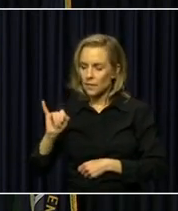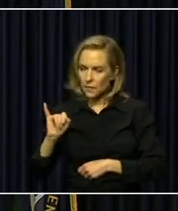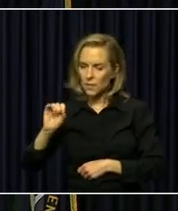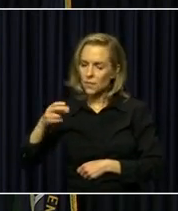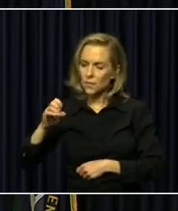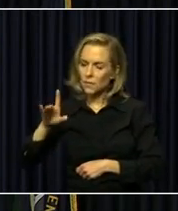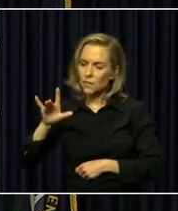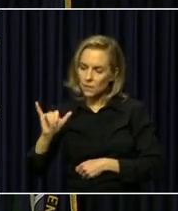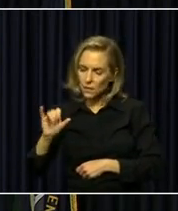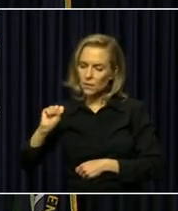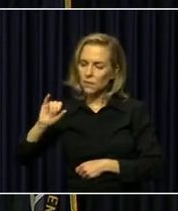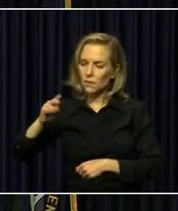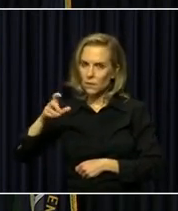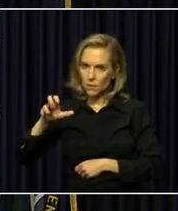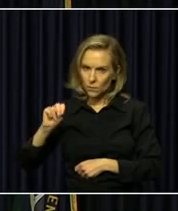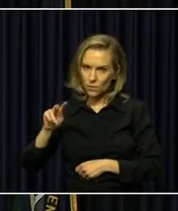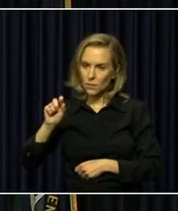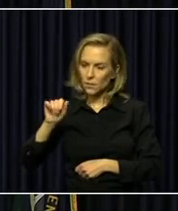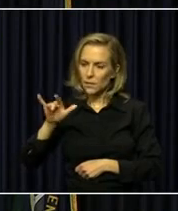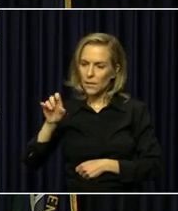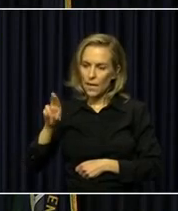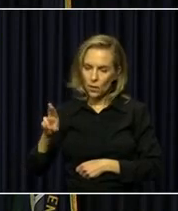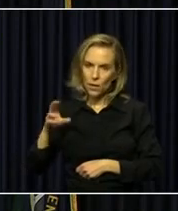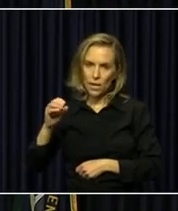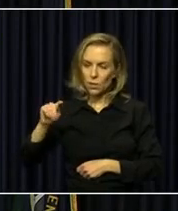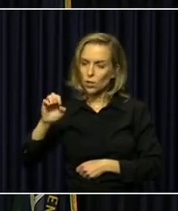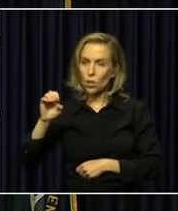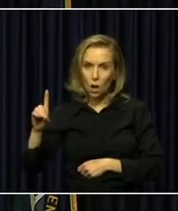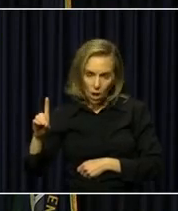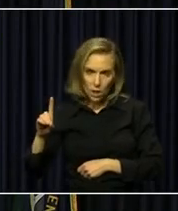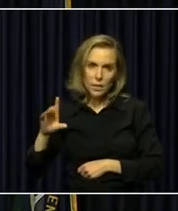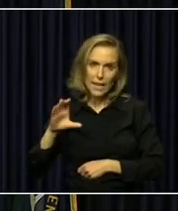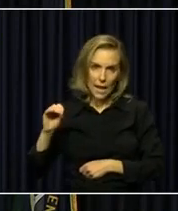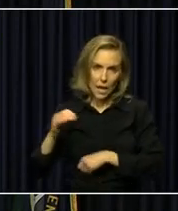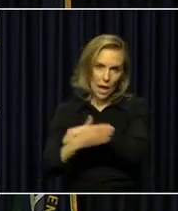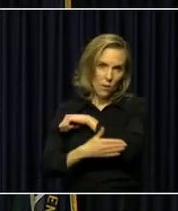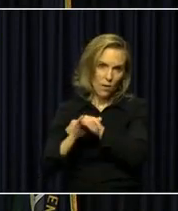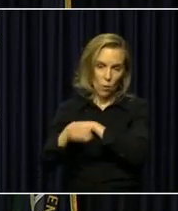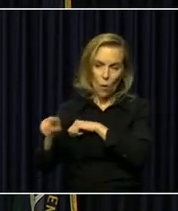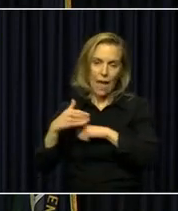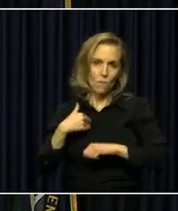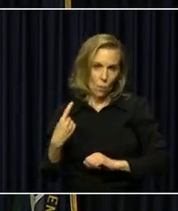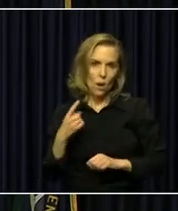WYATT, 12.33% AFRICAN-AMERICAN OR BLACK OR AFRICAN-AMERICAN.